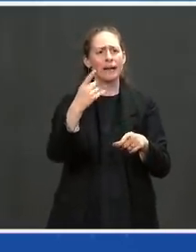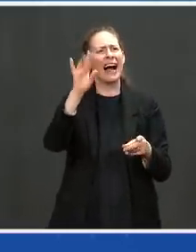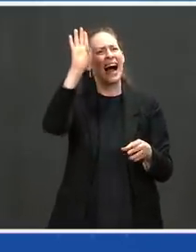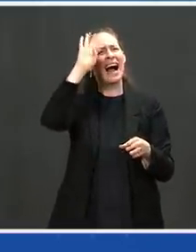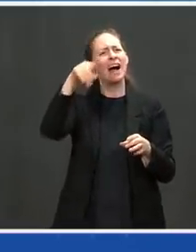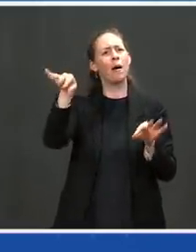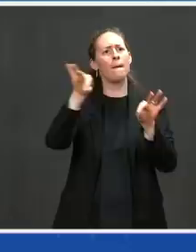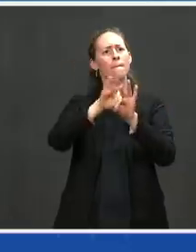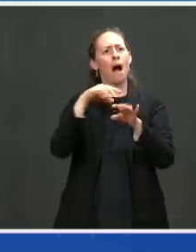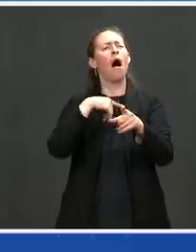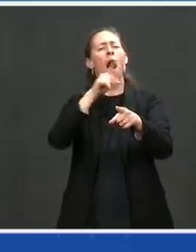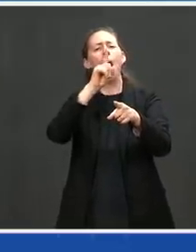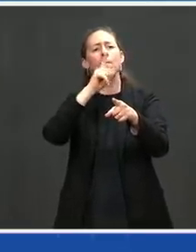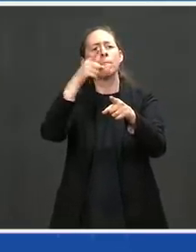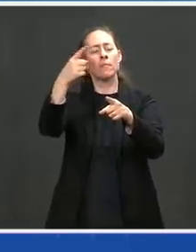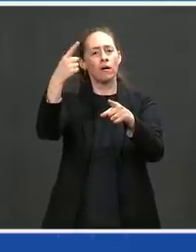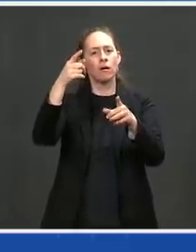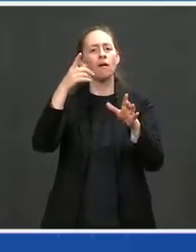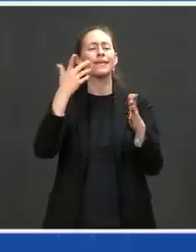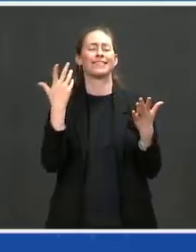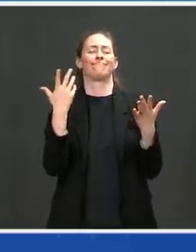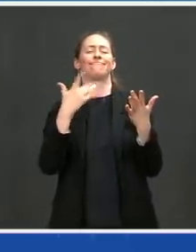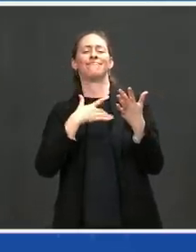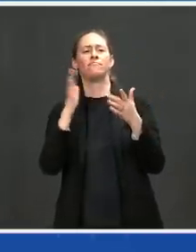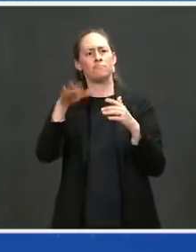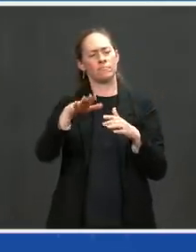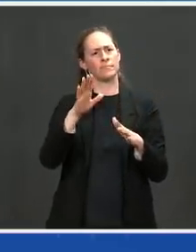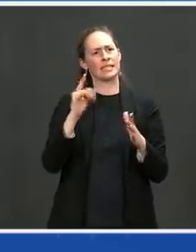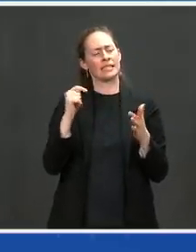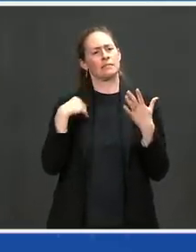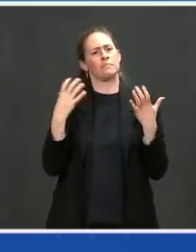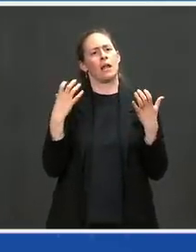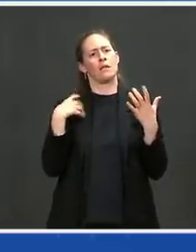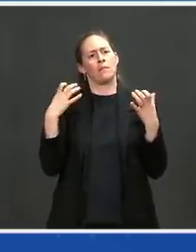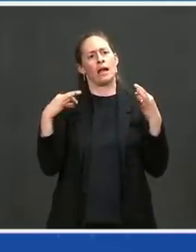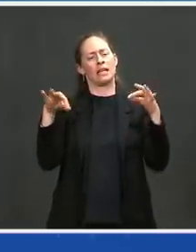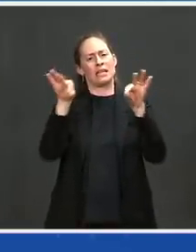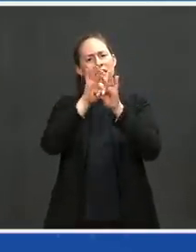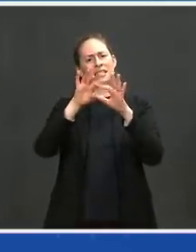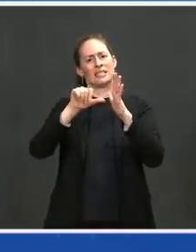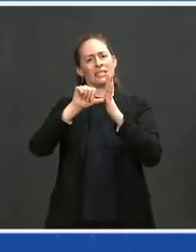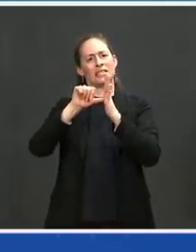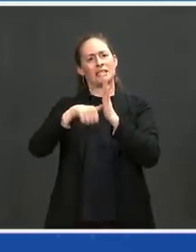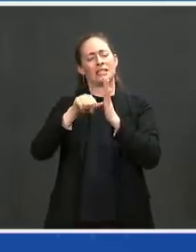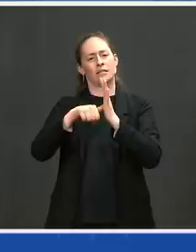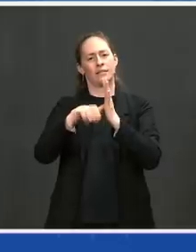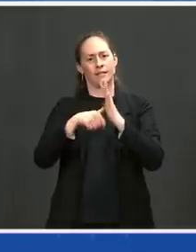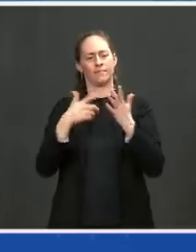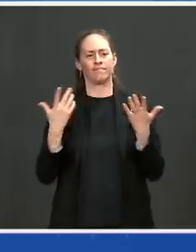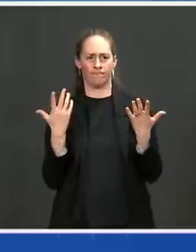an important point to focus on: The vast majority of people under the age of 18 coming to United States